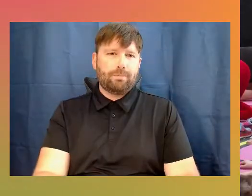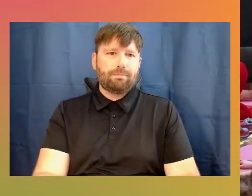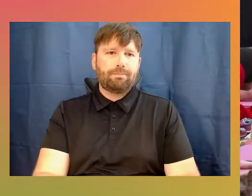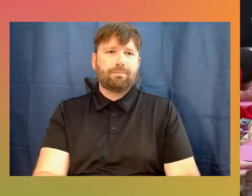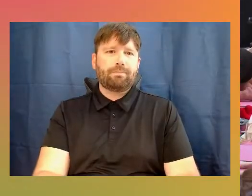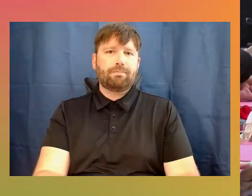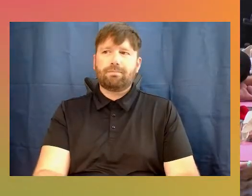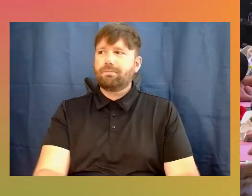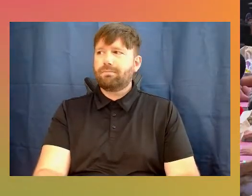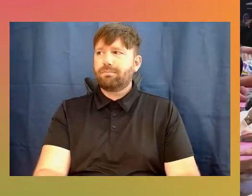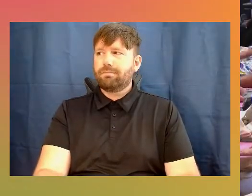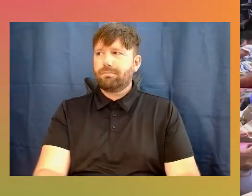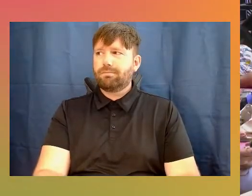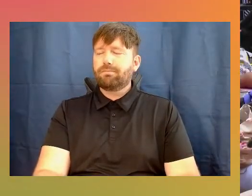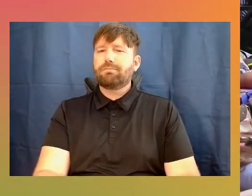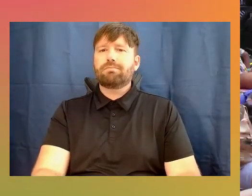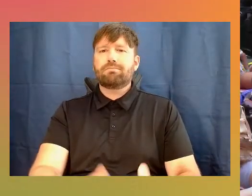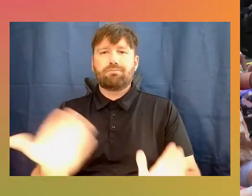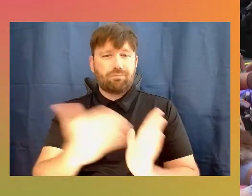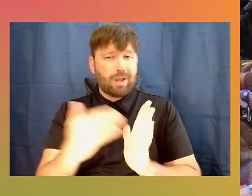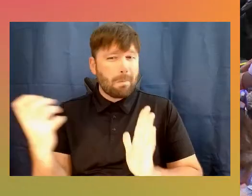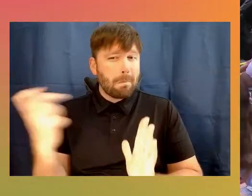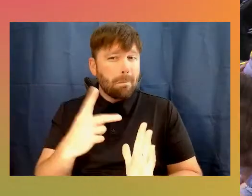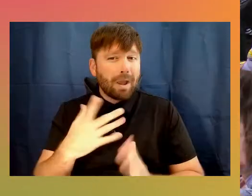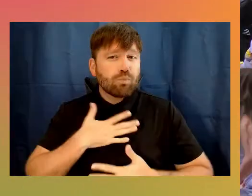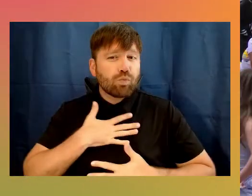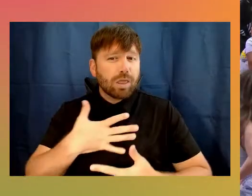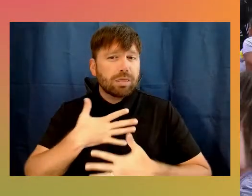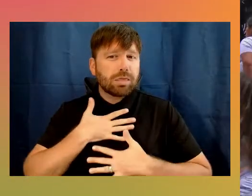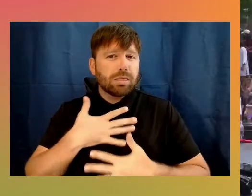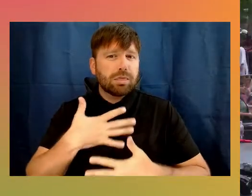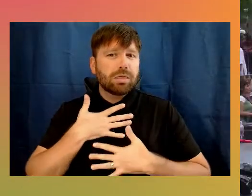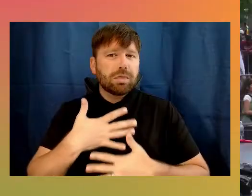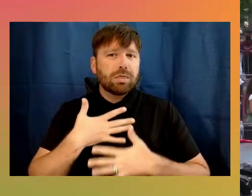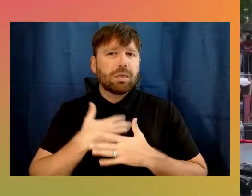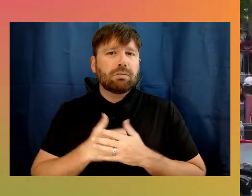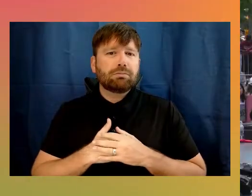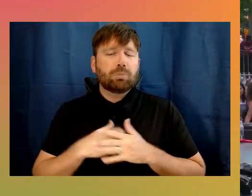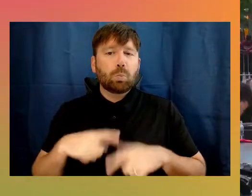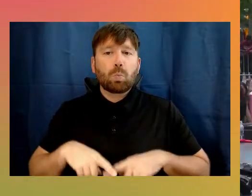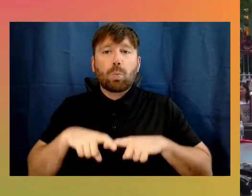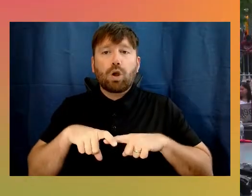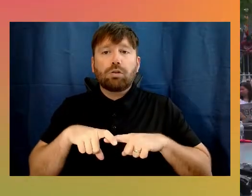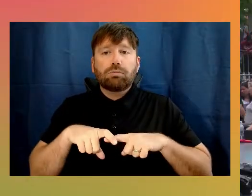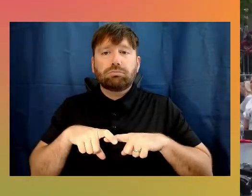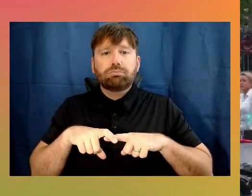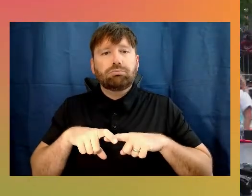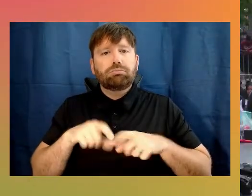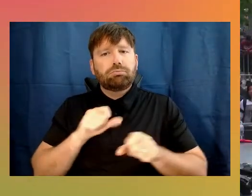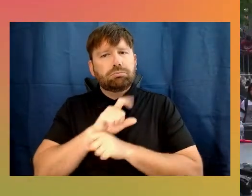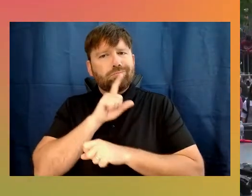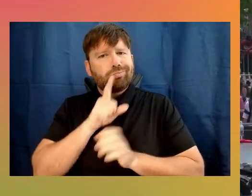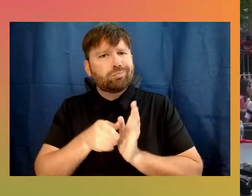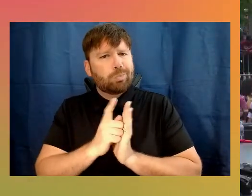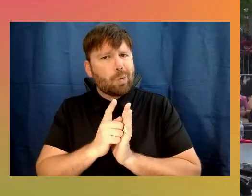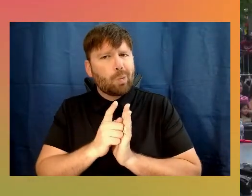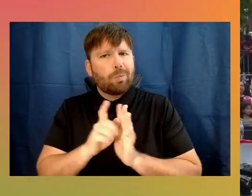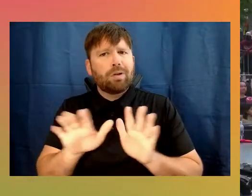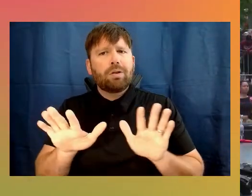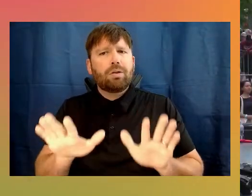AND A SOFT EXHALE OUT.